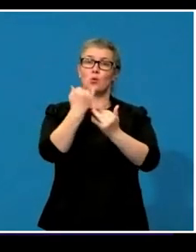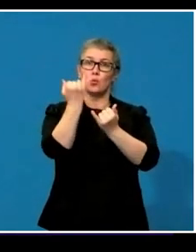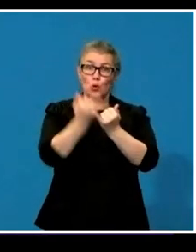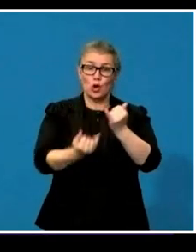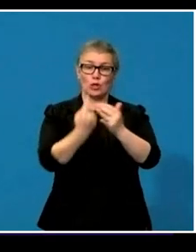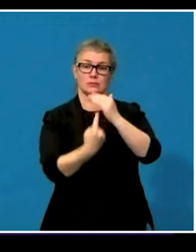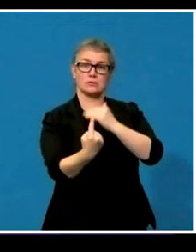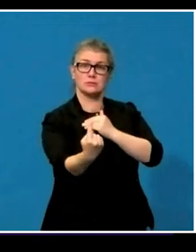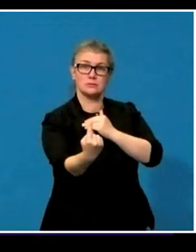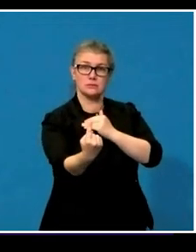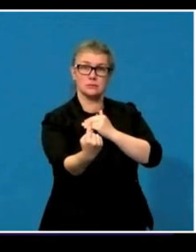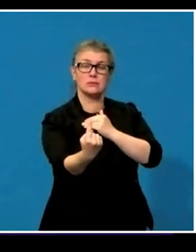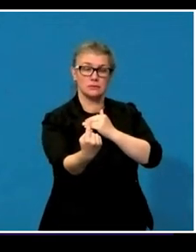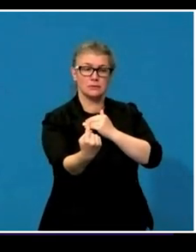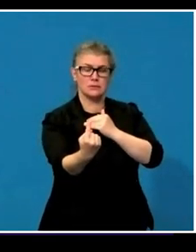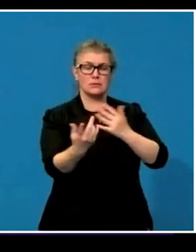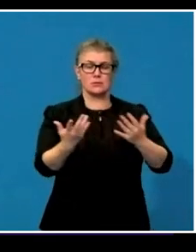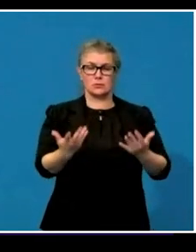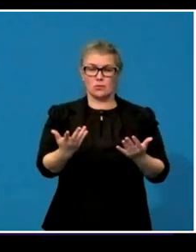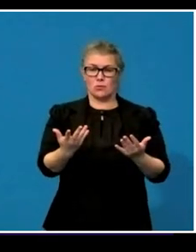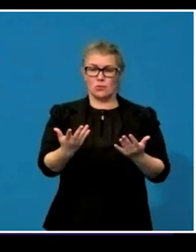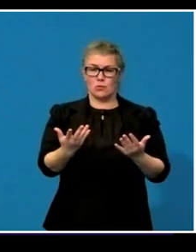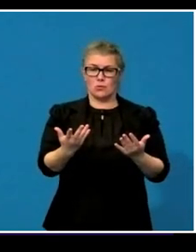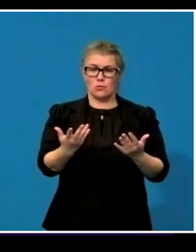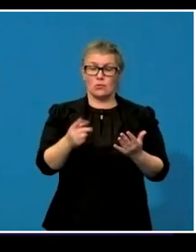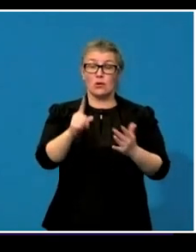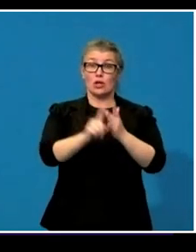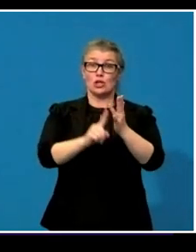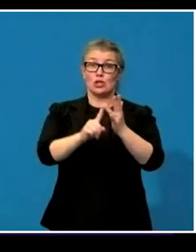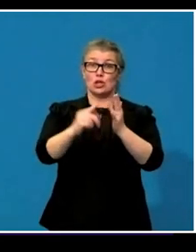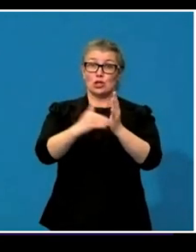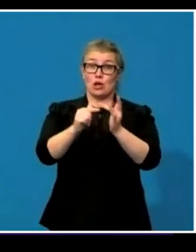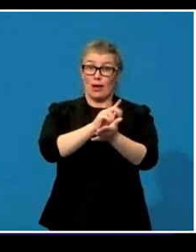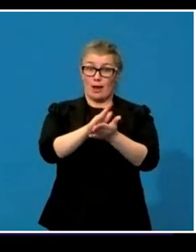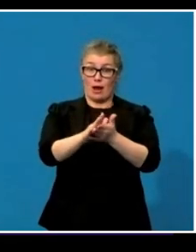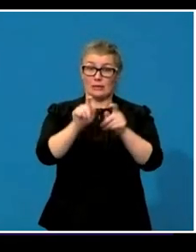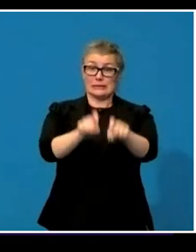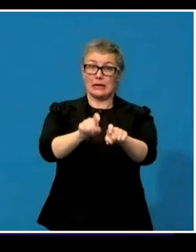What was the difficulty about Joziah being in the same place, having a connection with